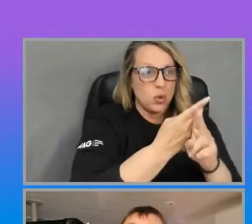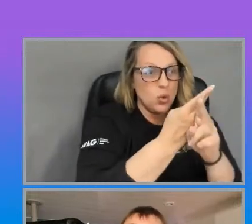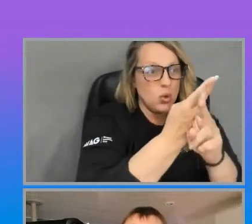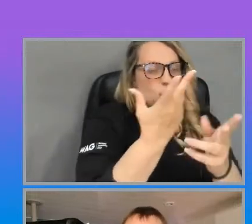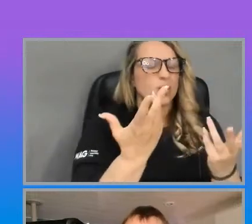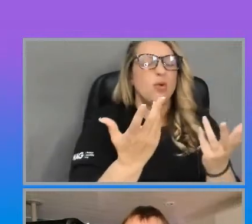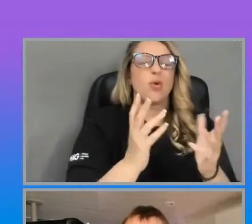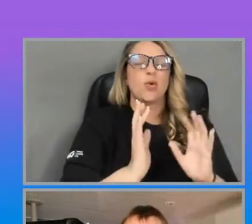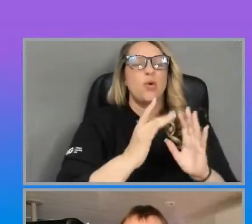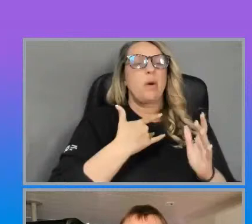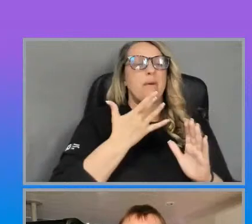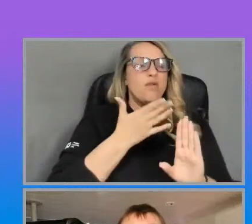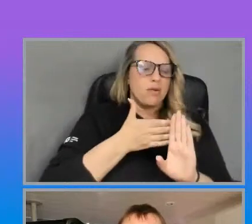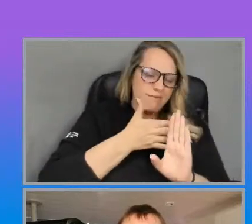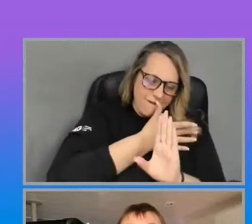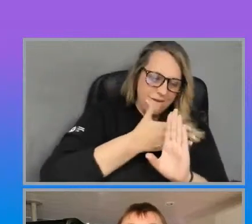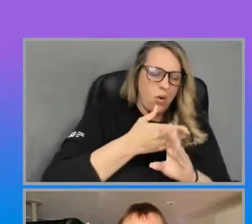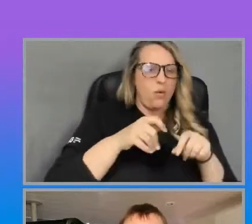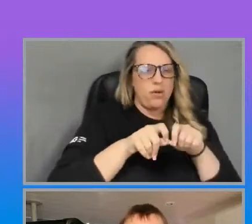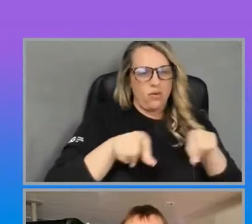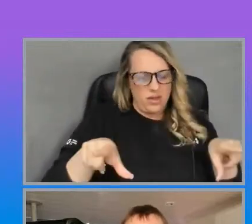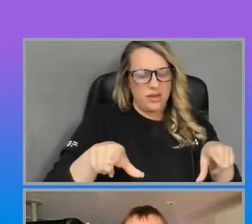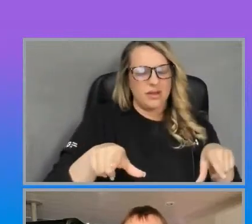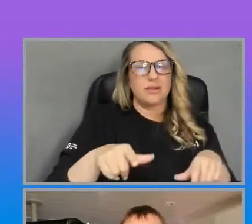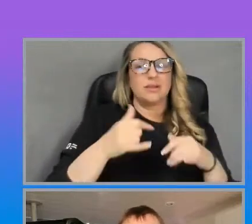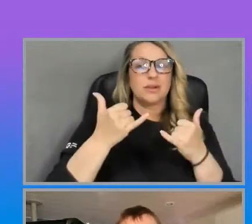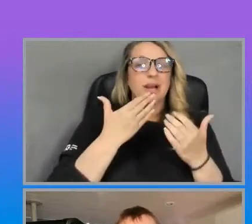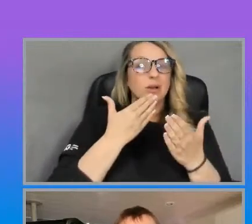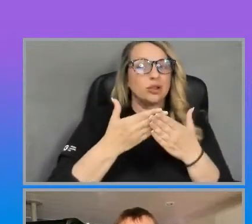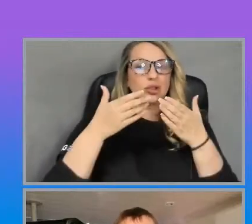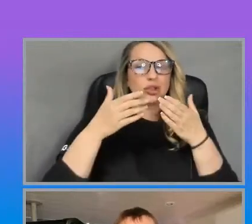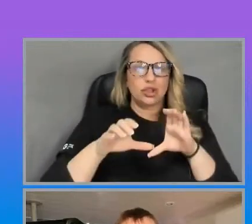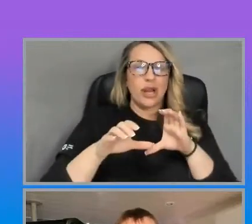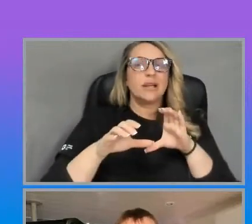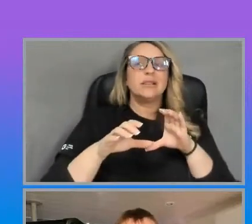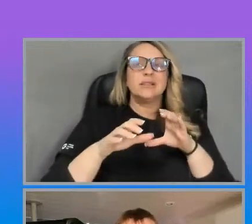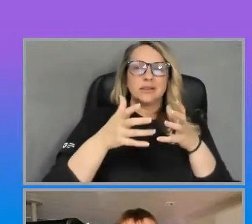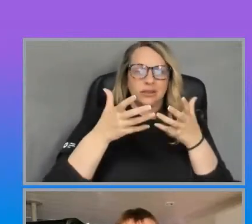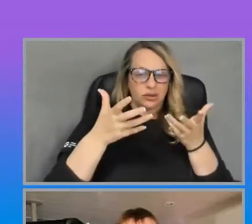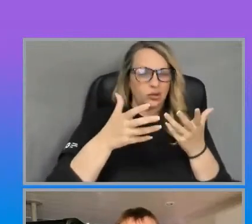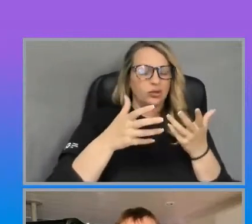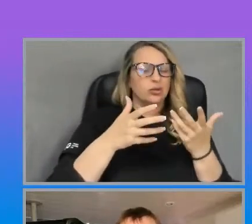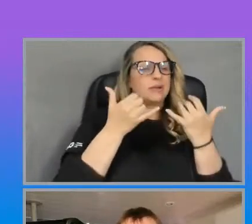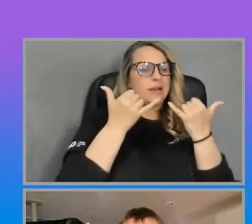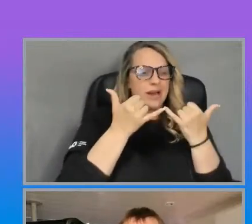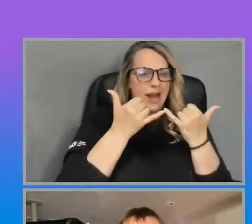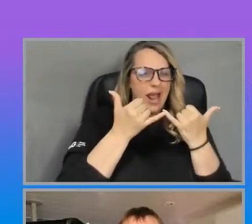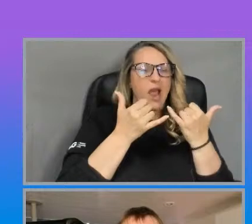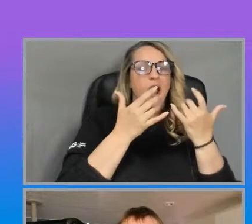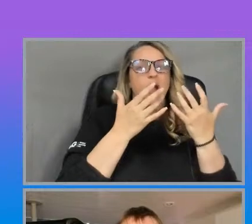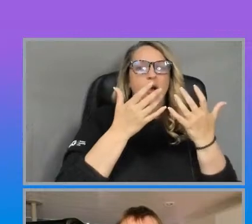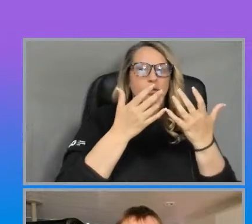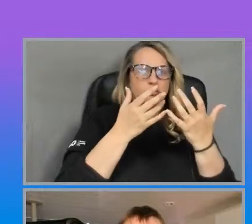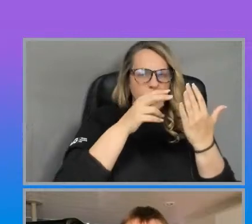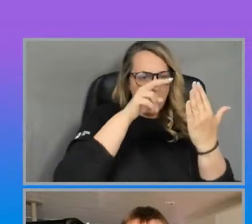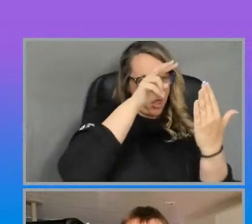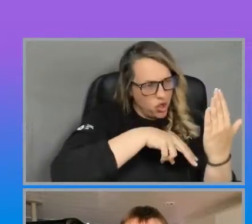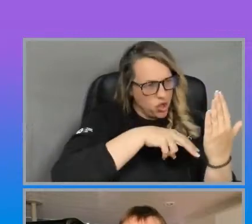might have started using it. So, you know, there's a there's a really good chance now of just, you know, going, having a look